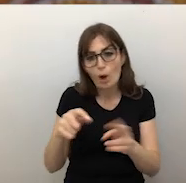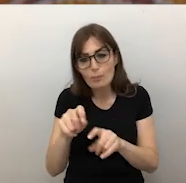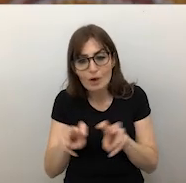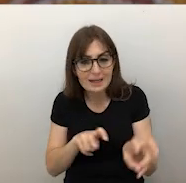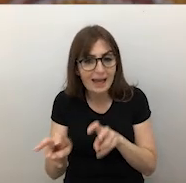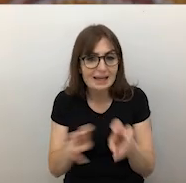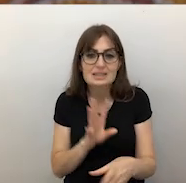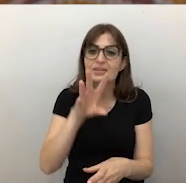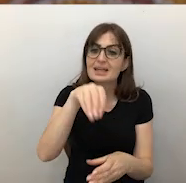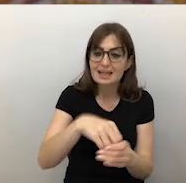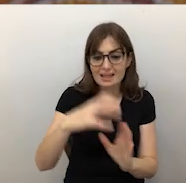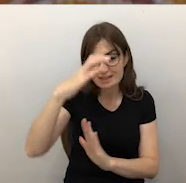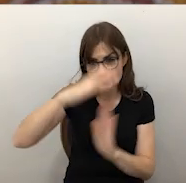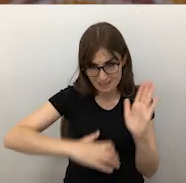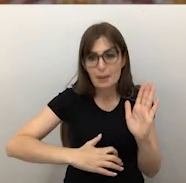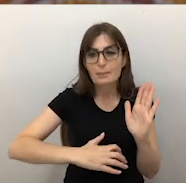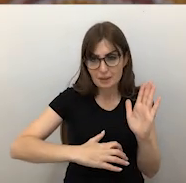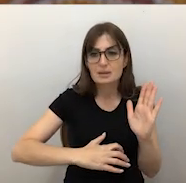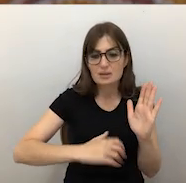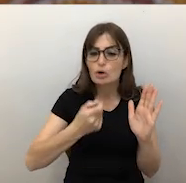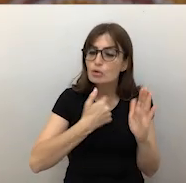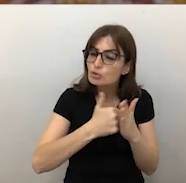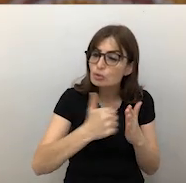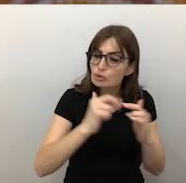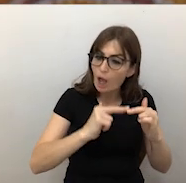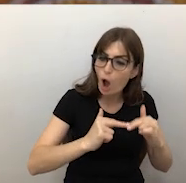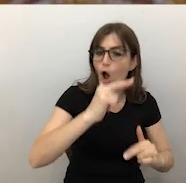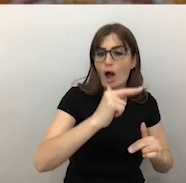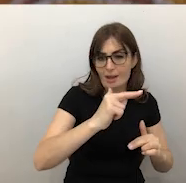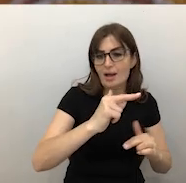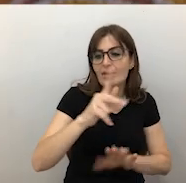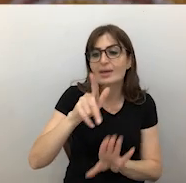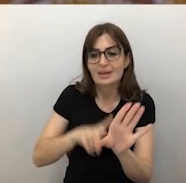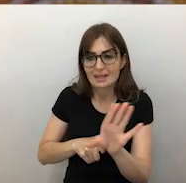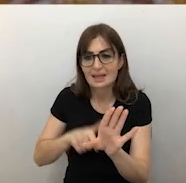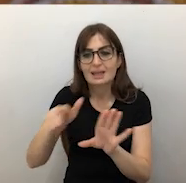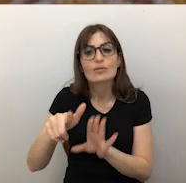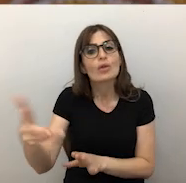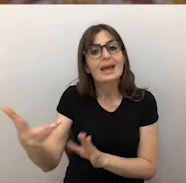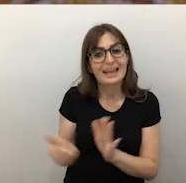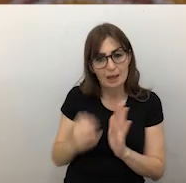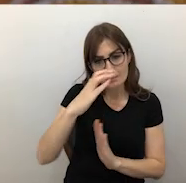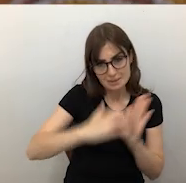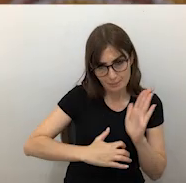provided by operating activities in the cash flow statement is typically higher than the net surplus in the